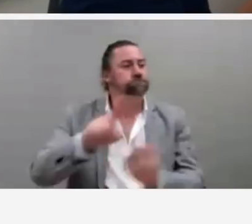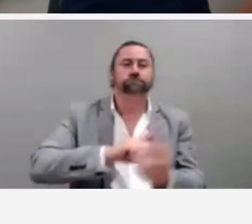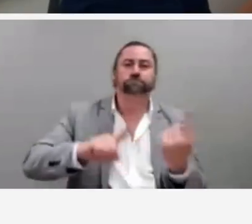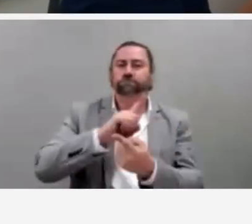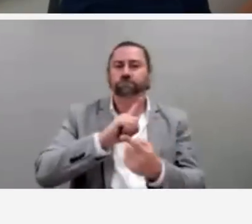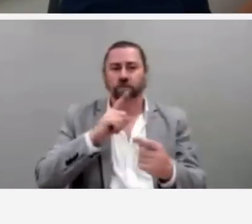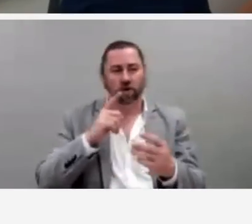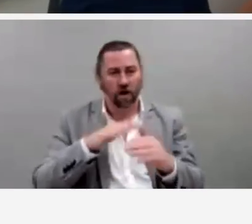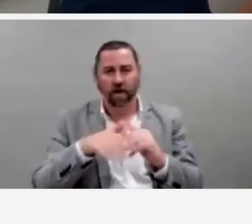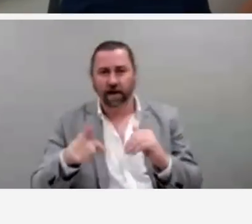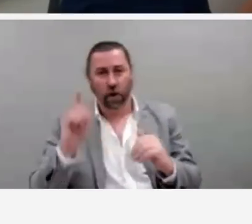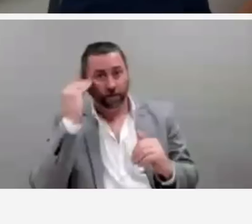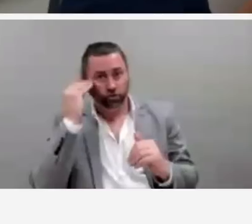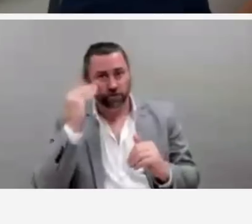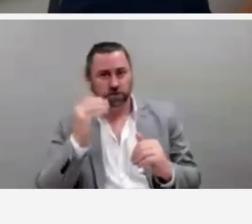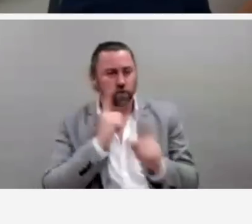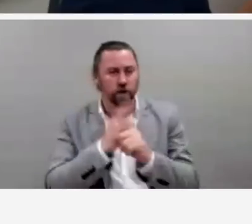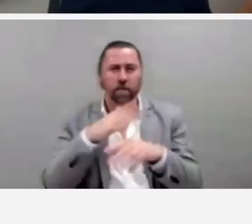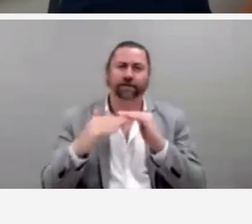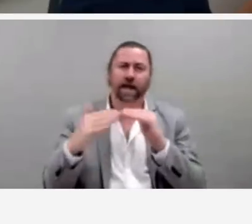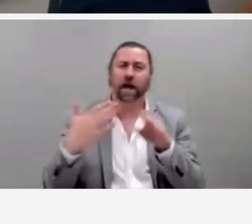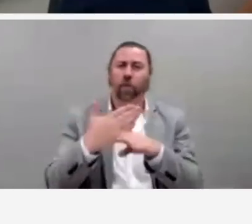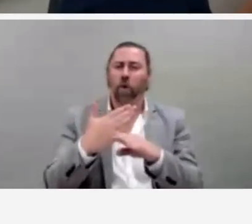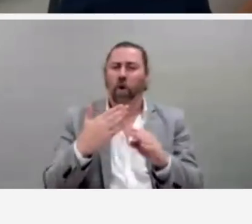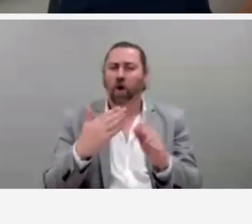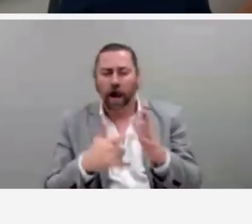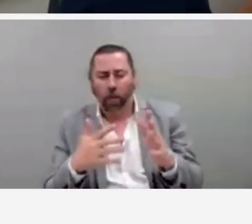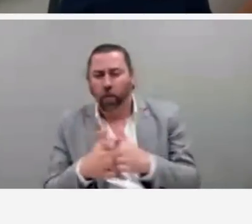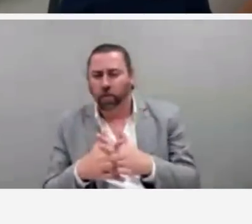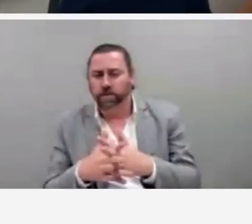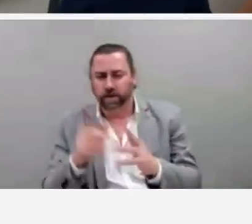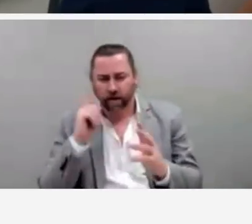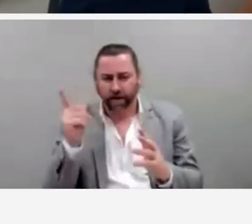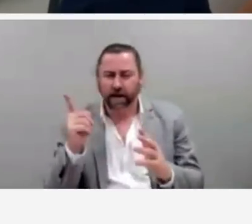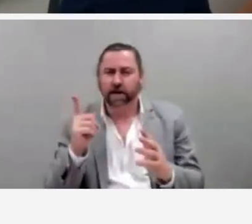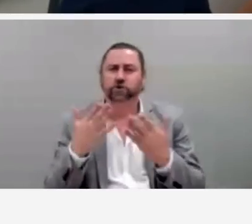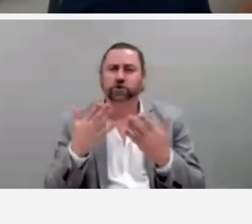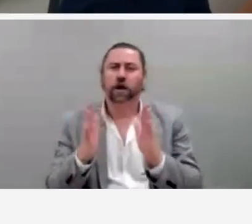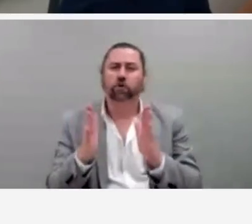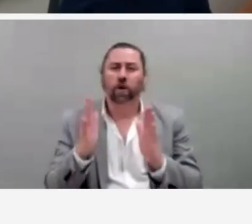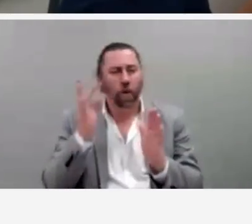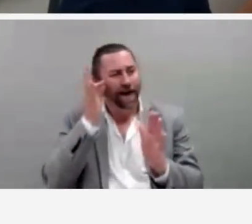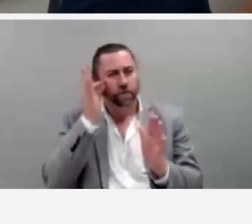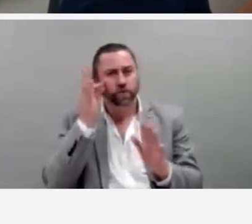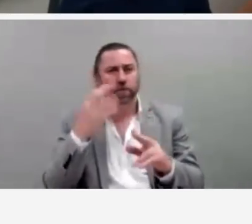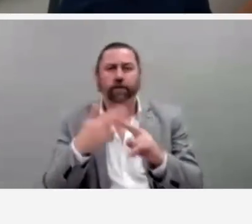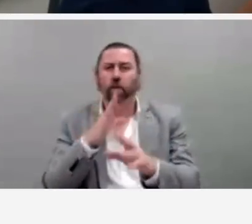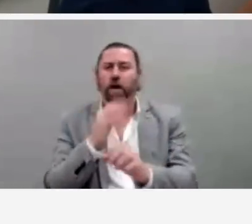So that started with unions this week. I think the General Counsel or the Government will be